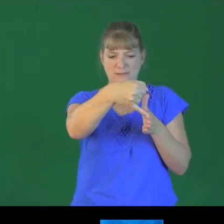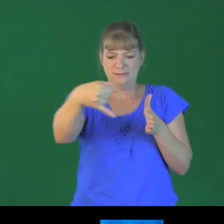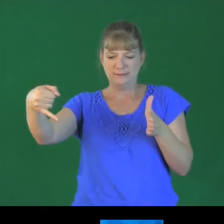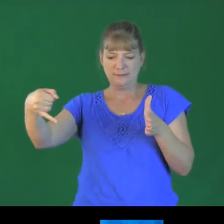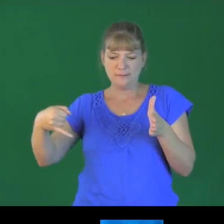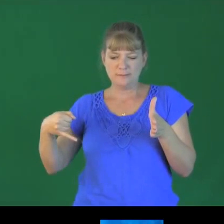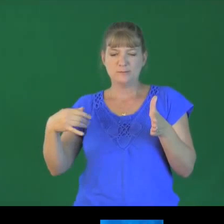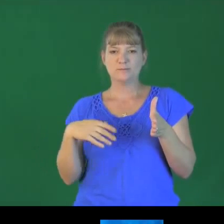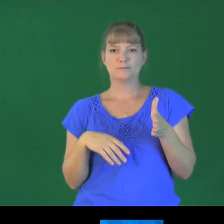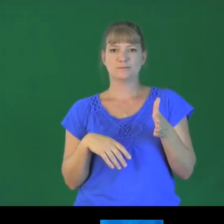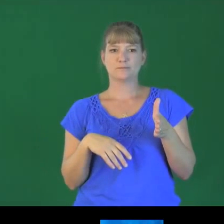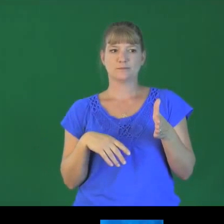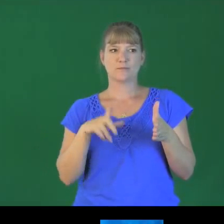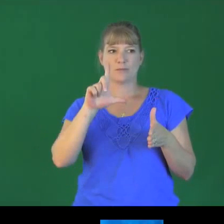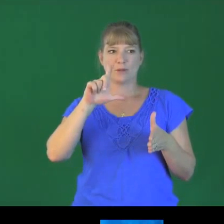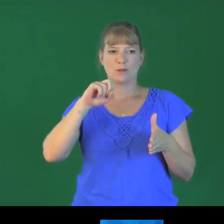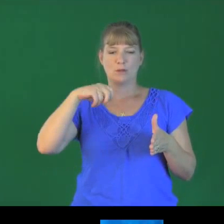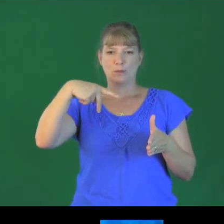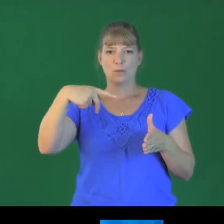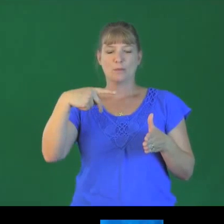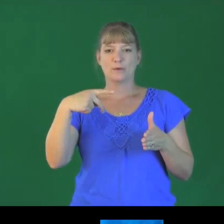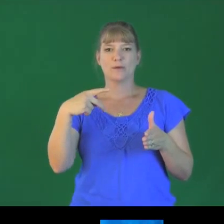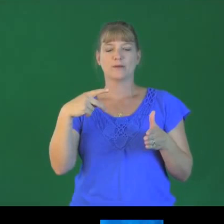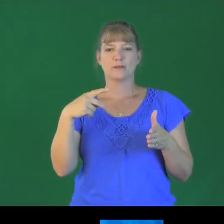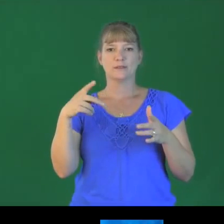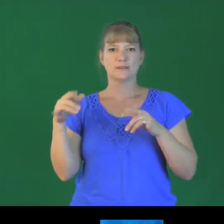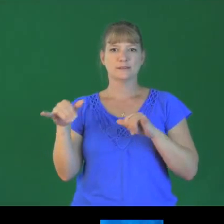That loop acts the same way as that neck loop,